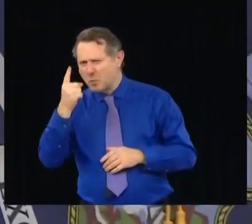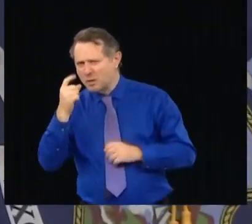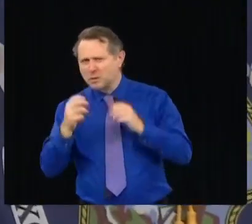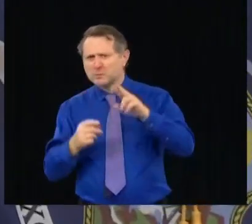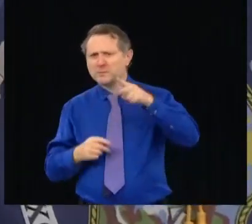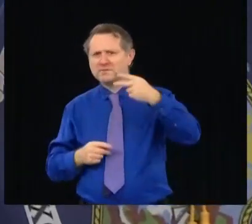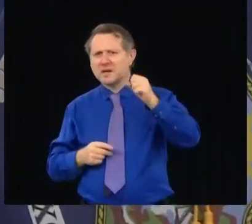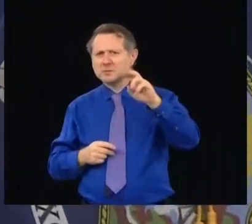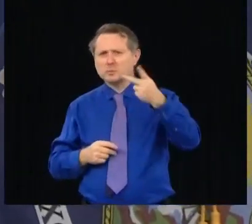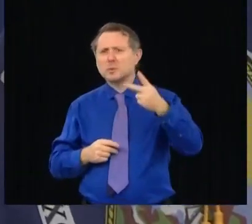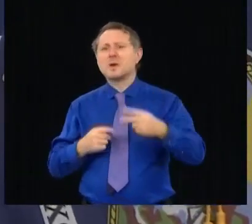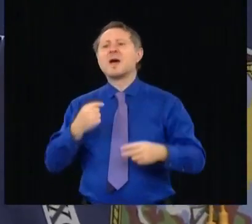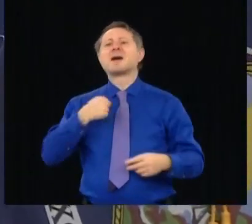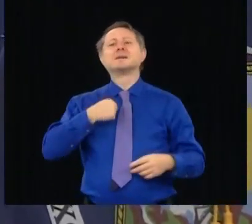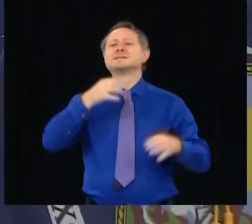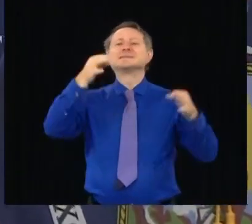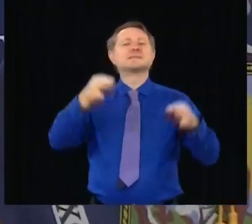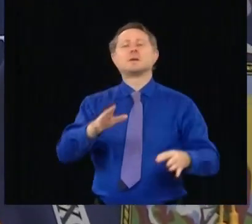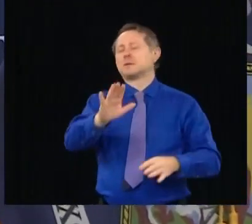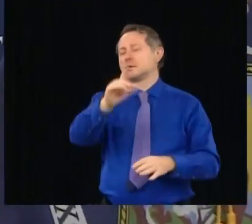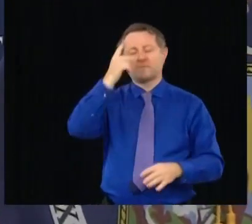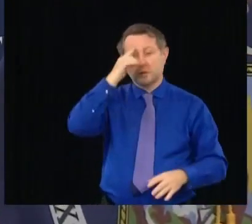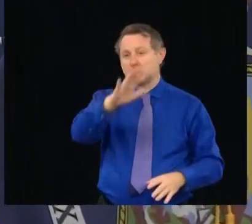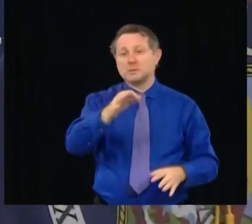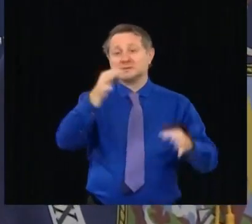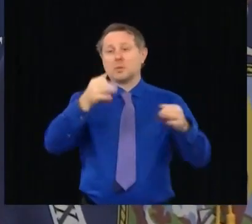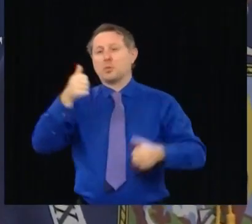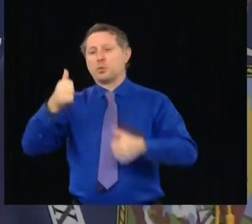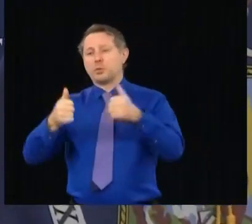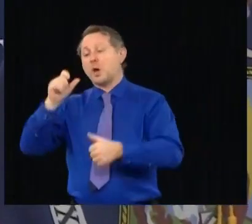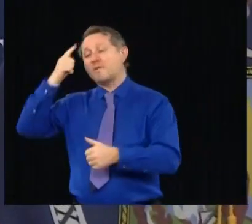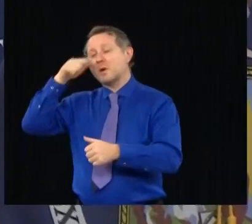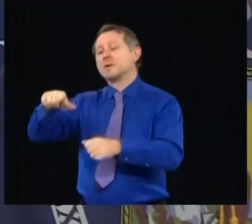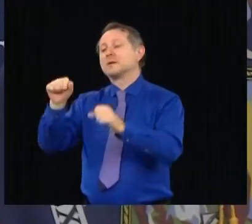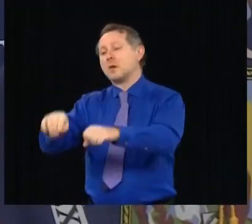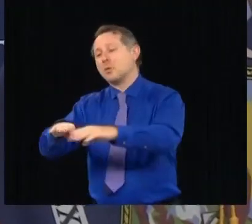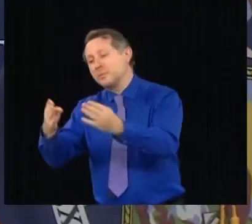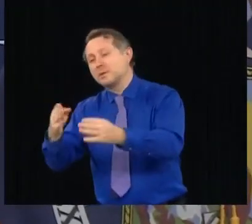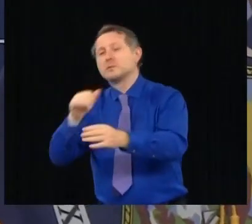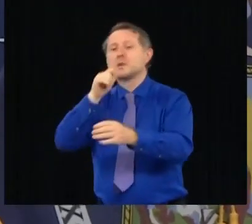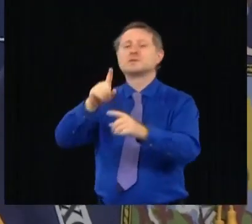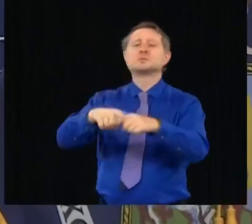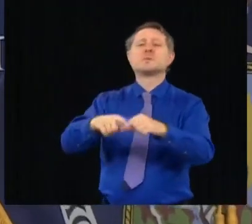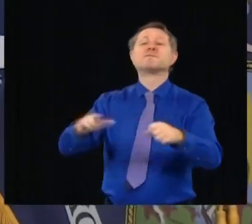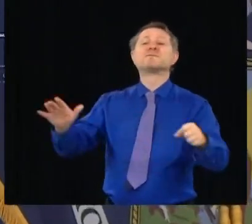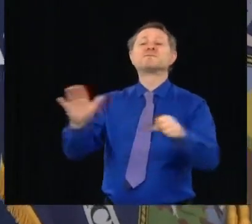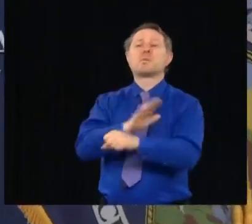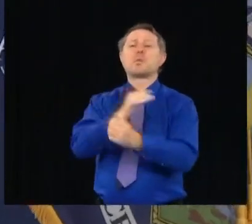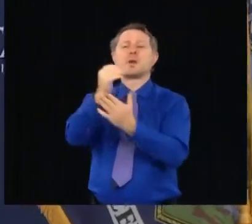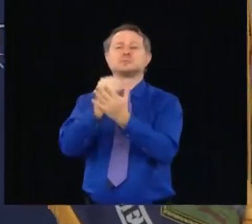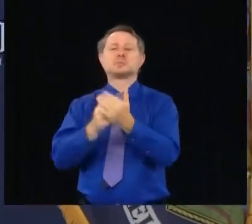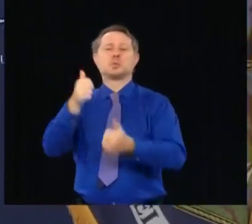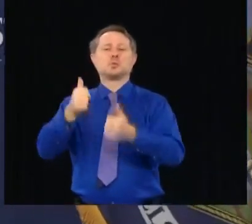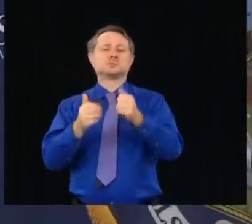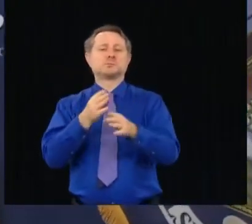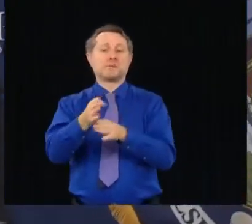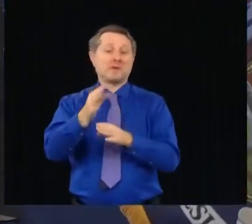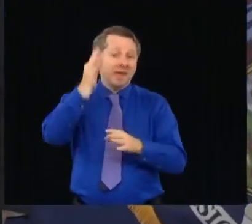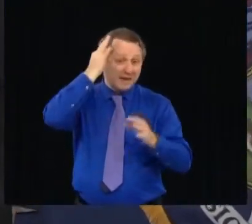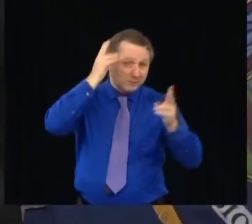IN PERSON DMV SERVICES. THAT'S NOT A PHASE, THAT'S WHEN WE MAKE THE DECISION ON WHICH GOVERNMENT AGENCIES TO